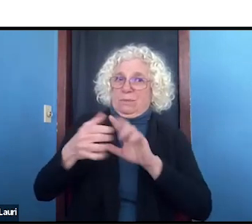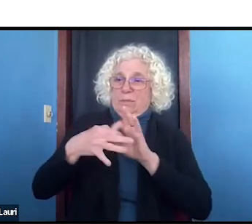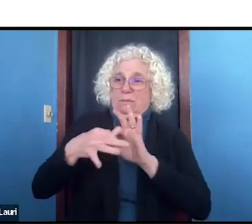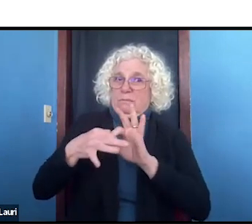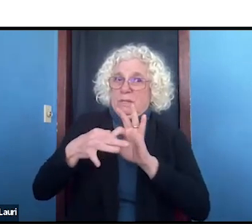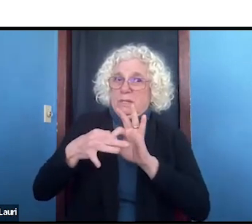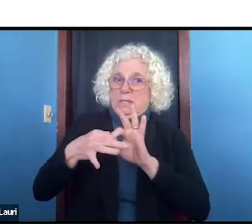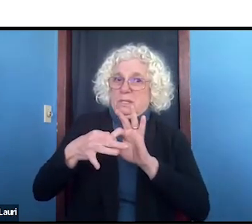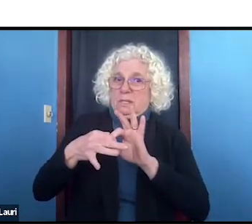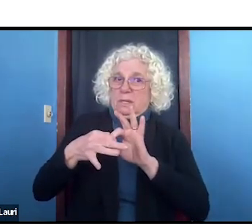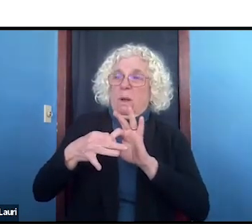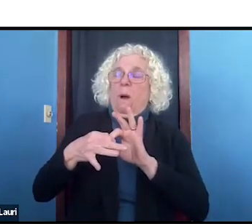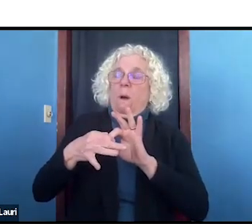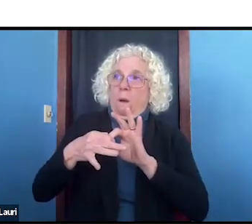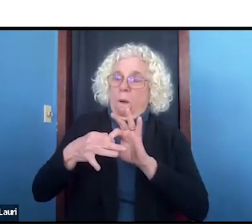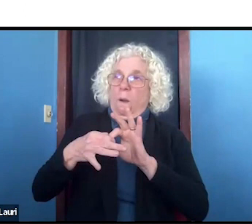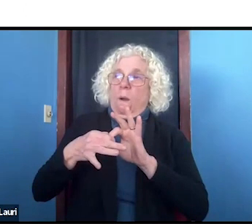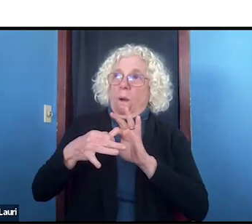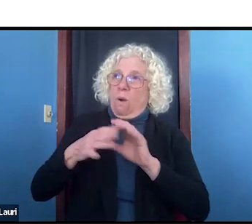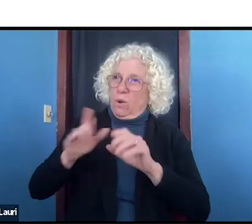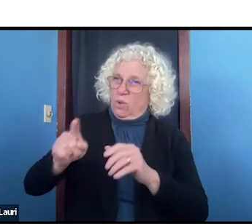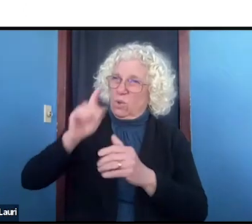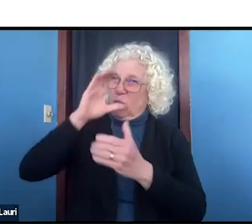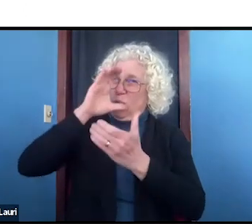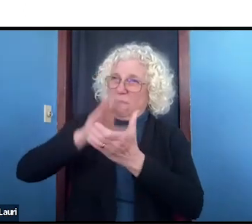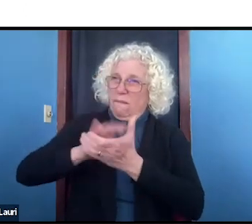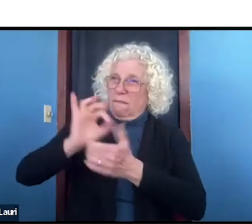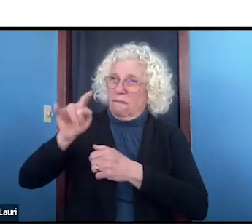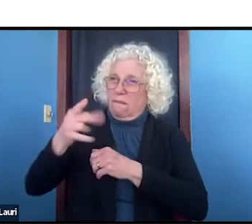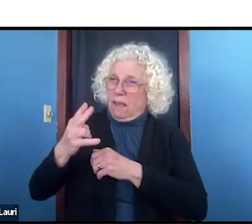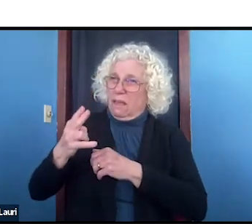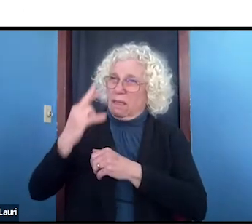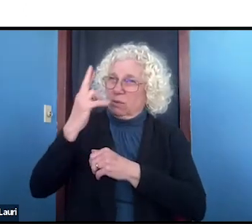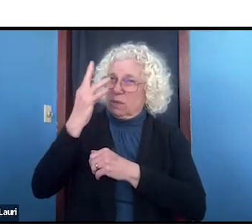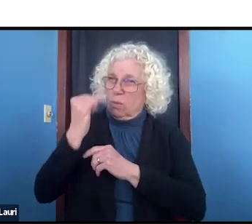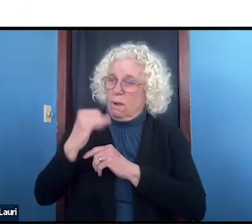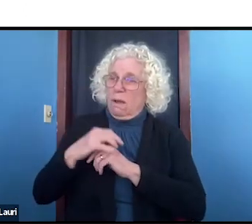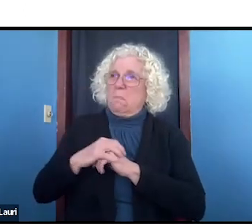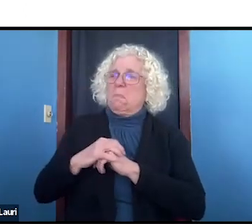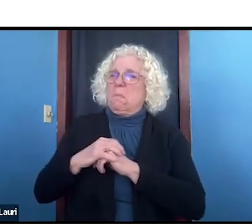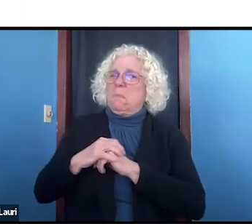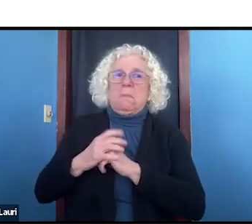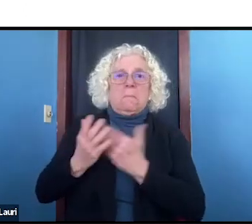it's your faith. Your faith is keeping you away. If I can't understand that,